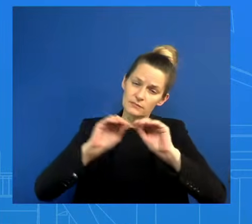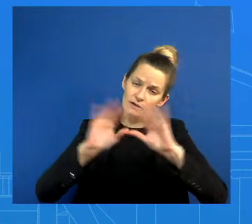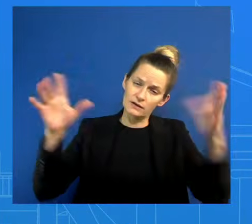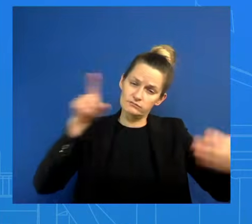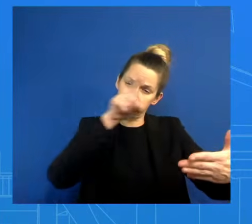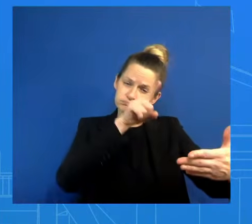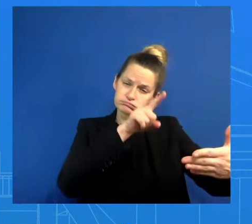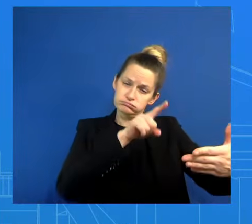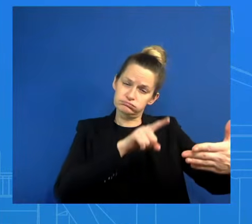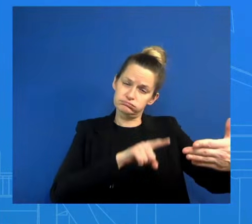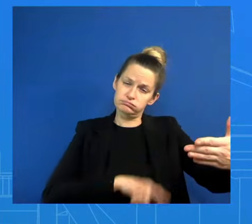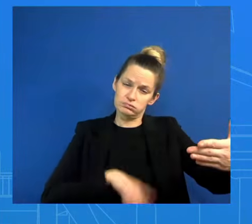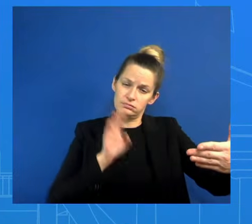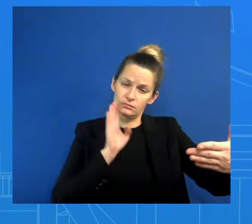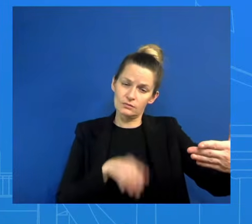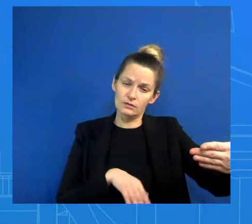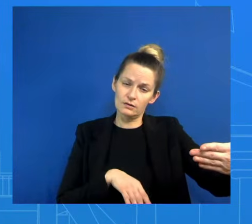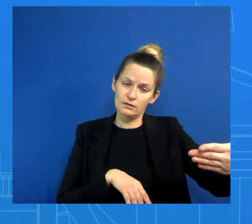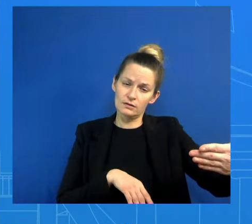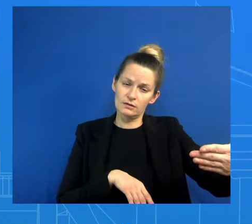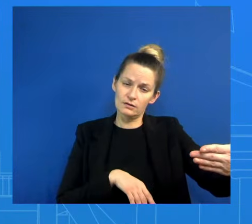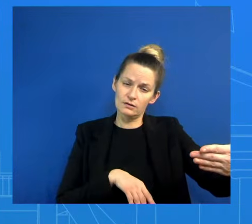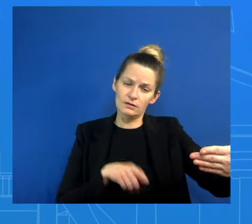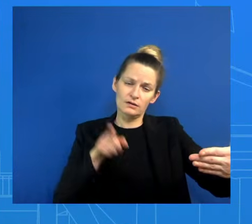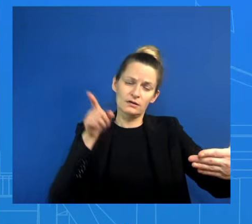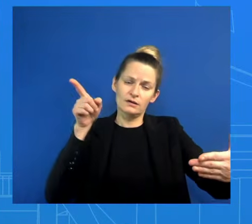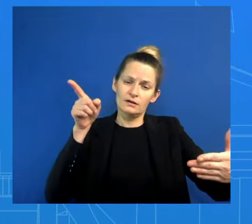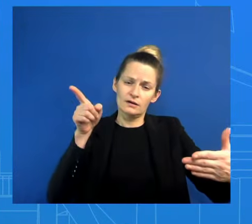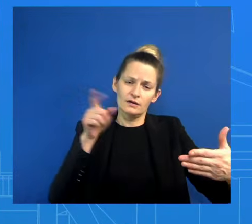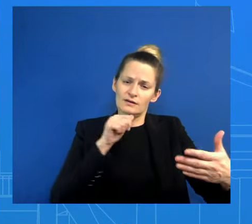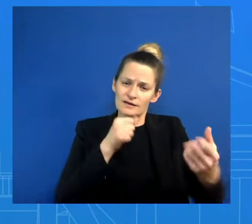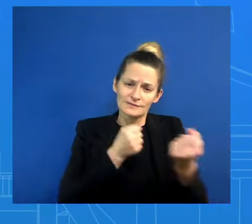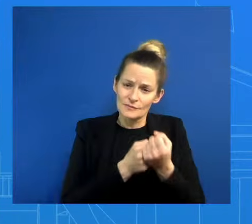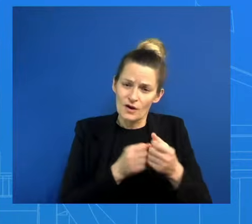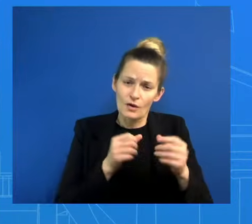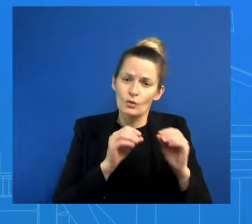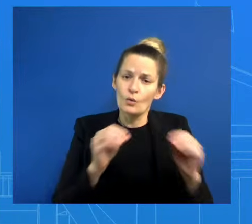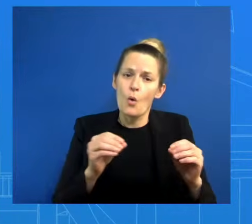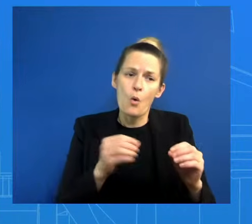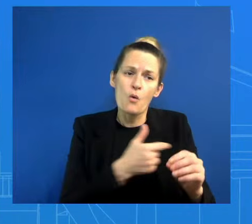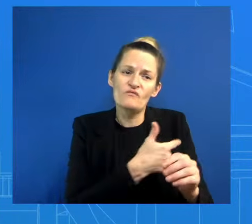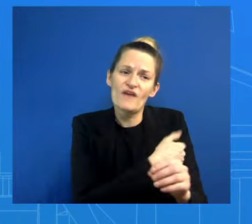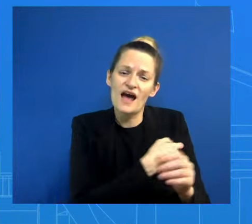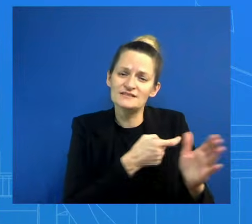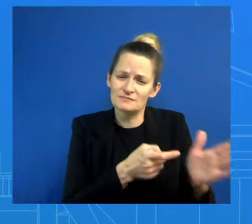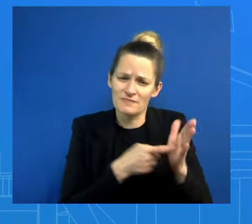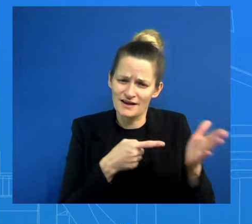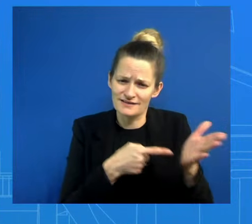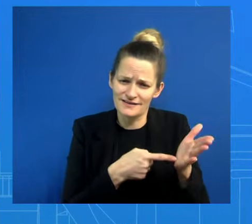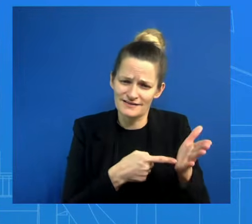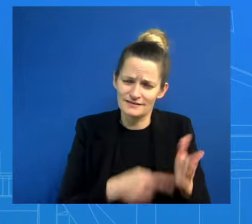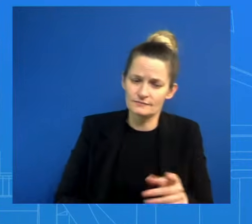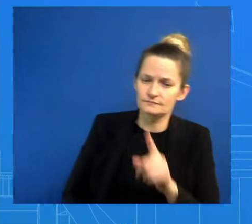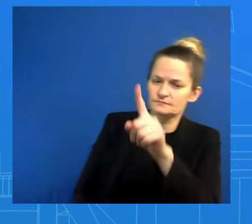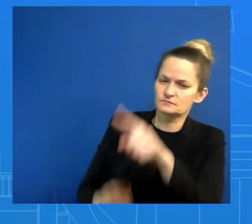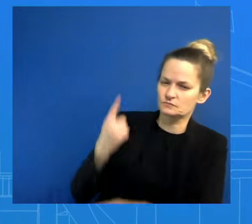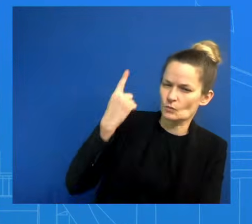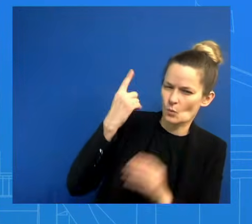The Press: And then on another end-of-the-year item: Obviously, there's the spending package, which was discussed earlier.